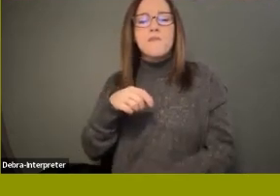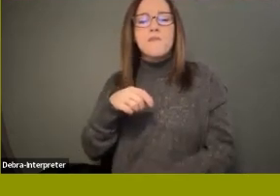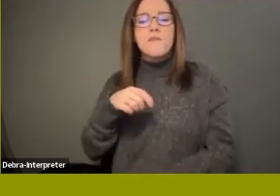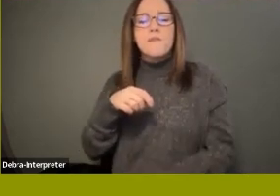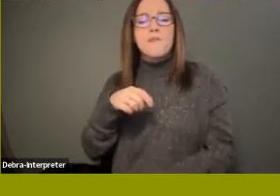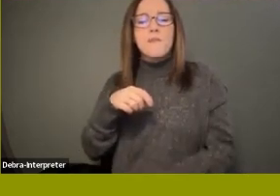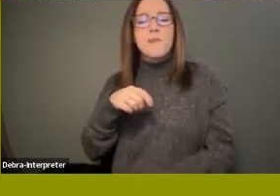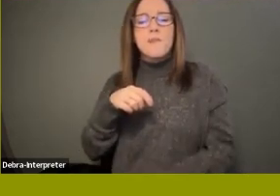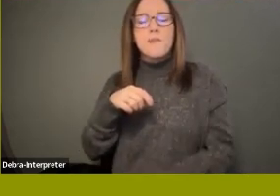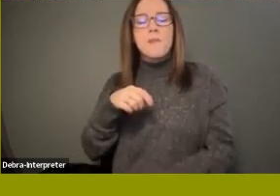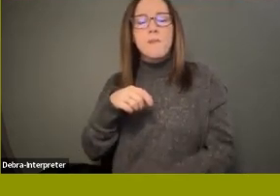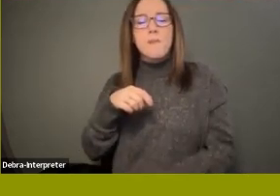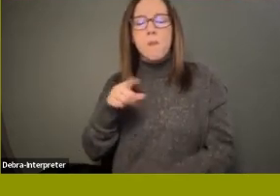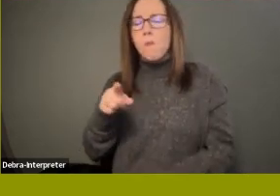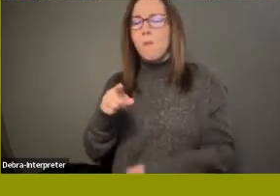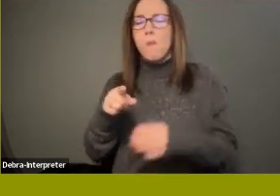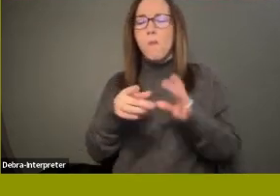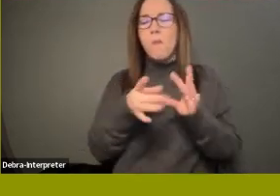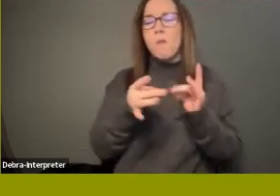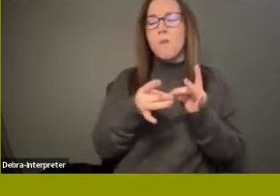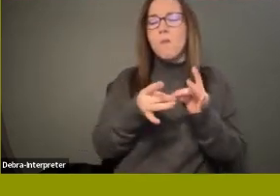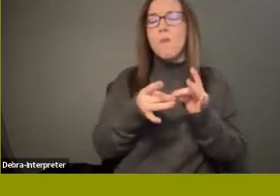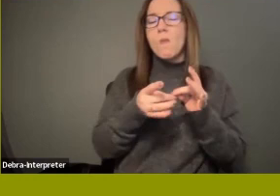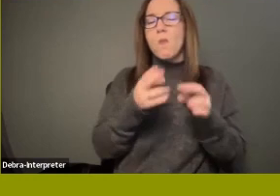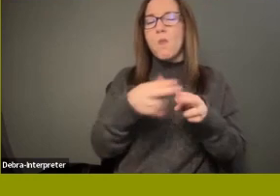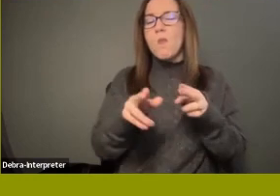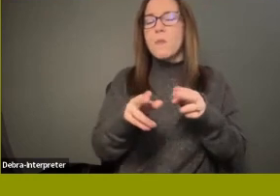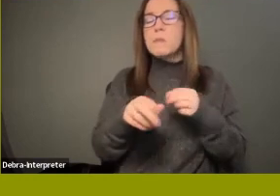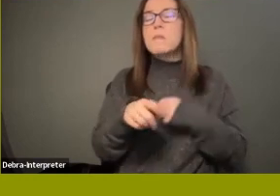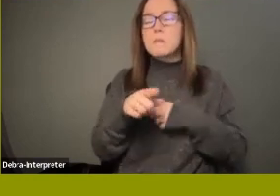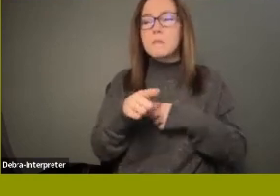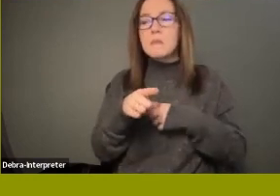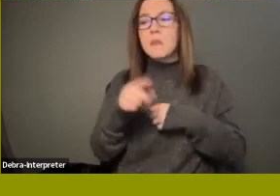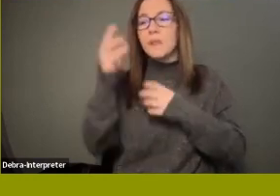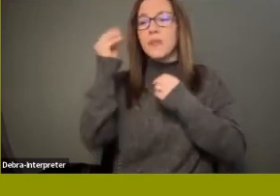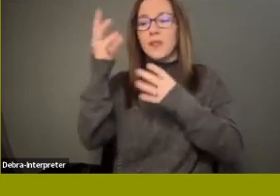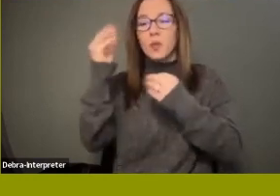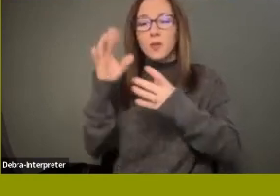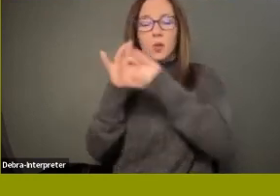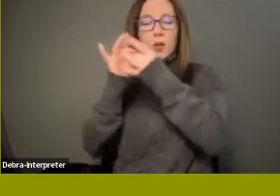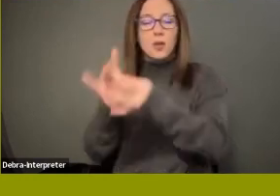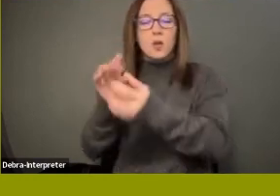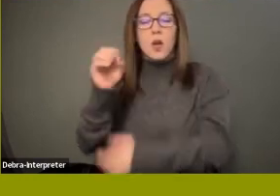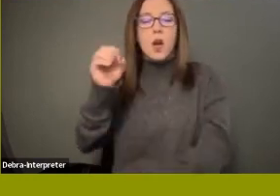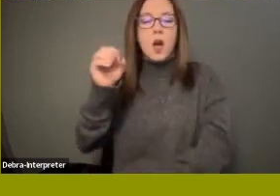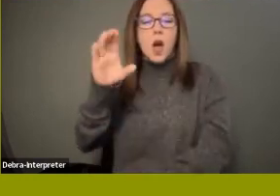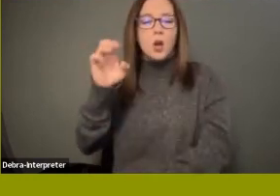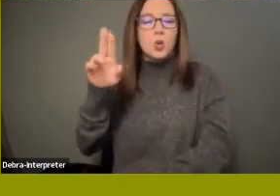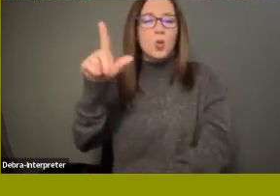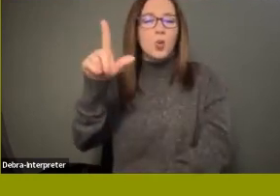I know one that came in ahead of time also is -- and that you sort of highlighted very briefly on one